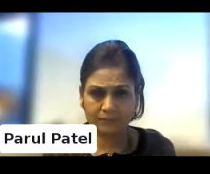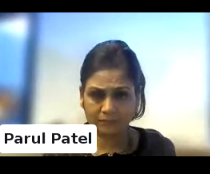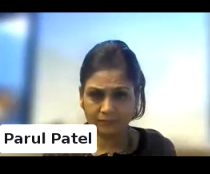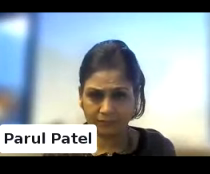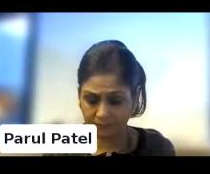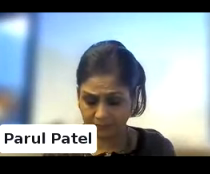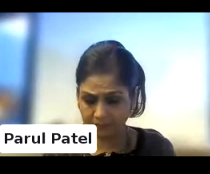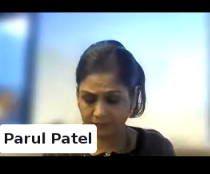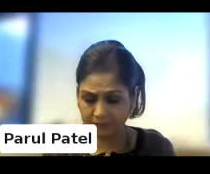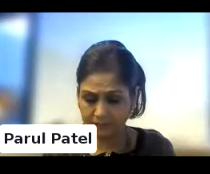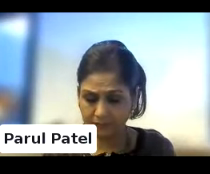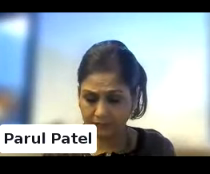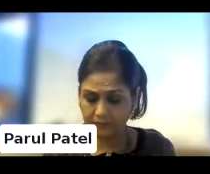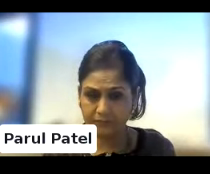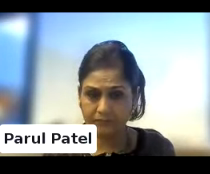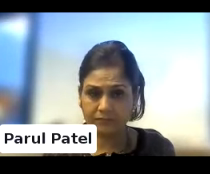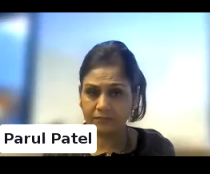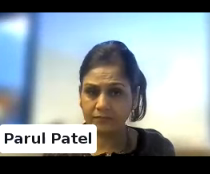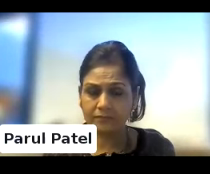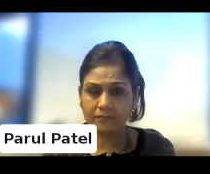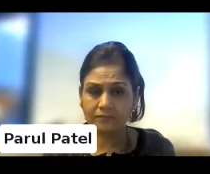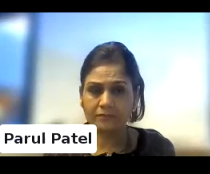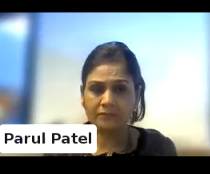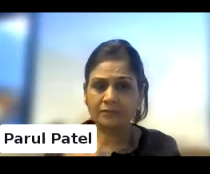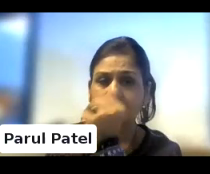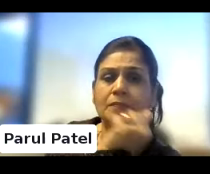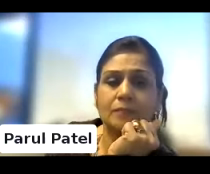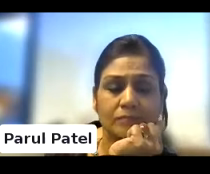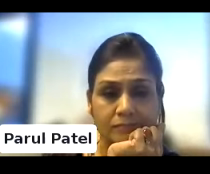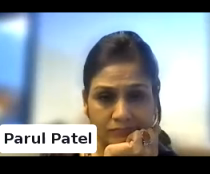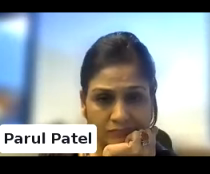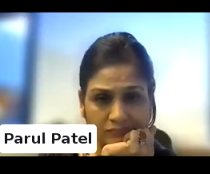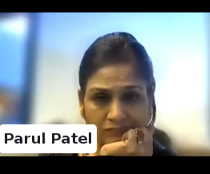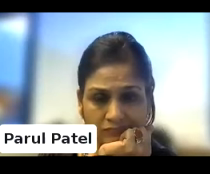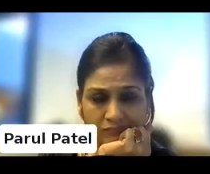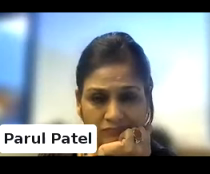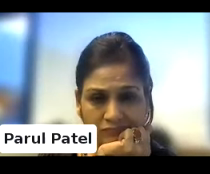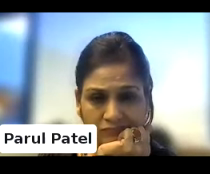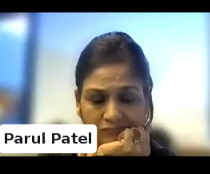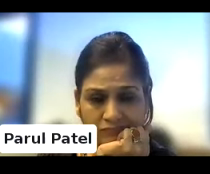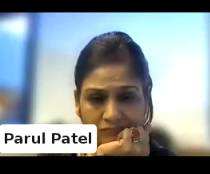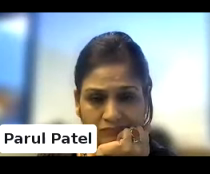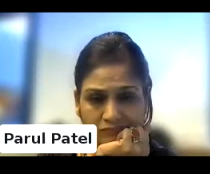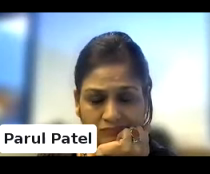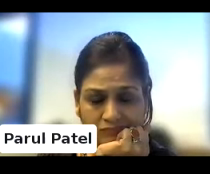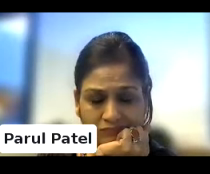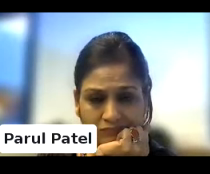In the case of not all funds have been expended but at the end of the project, they want to confirm that we would select no, stating that the